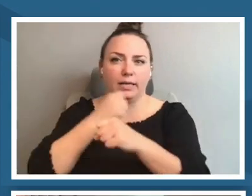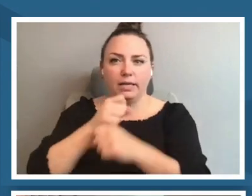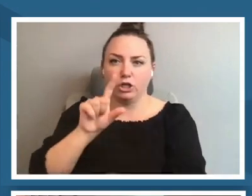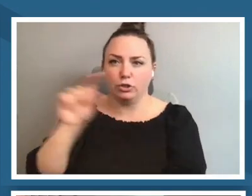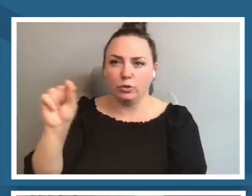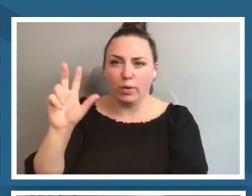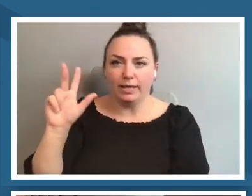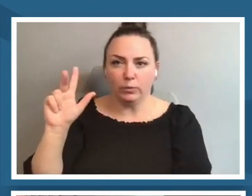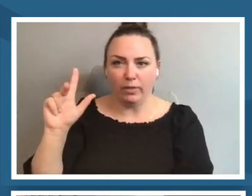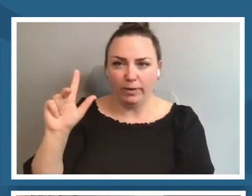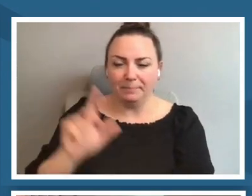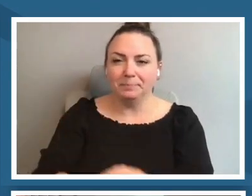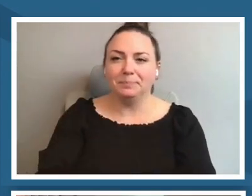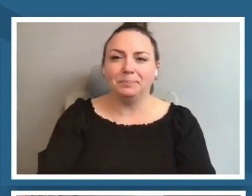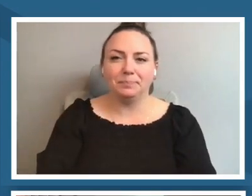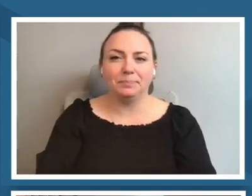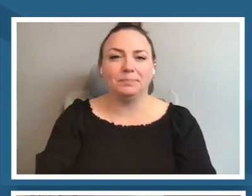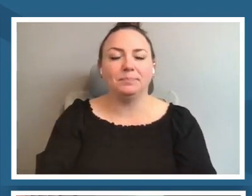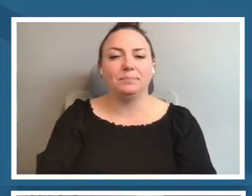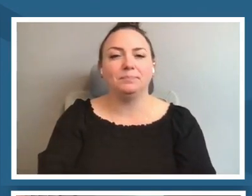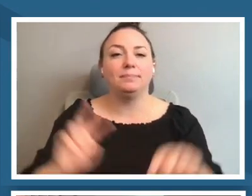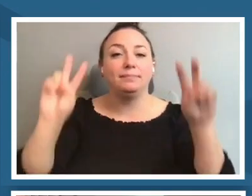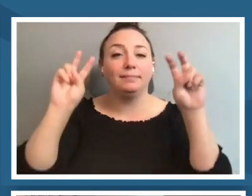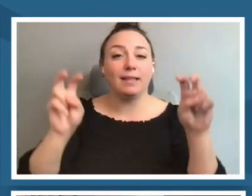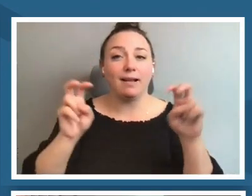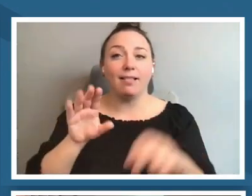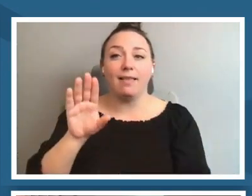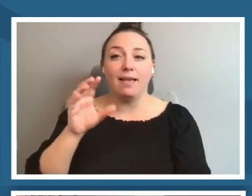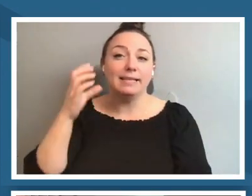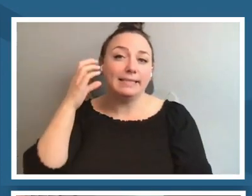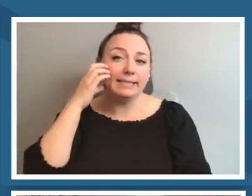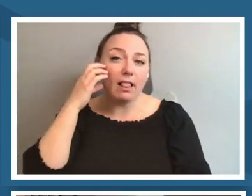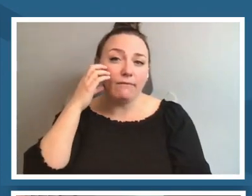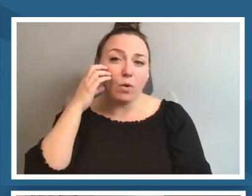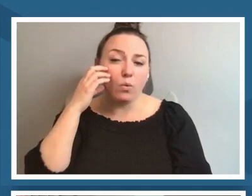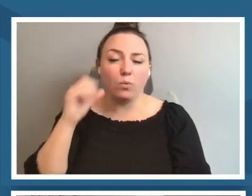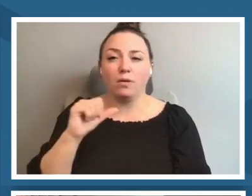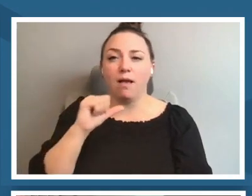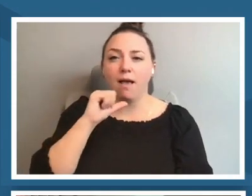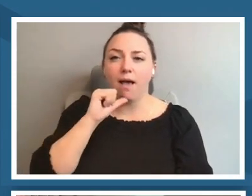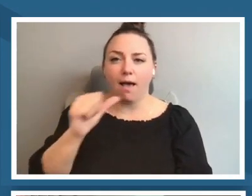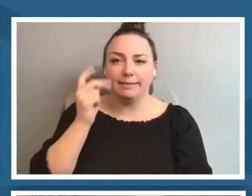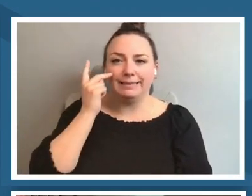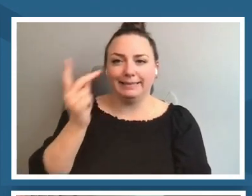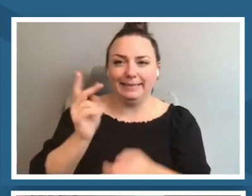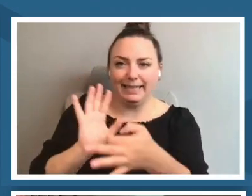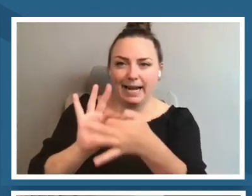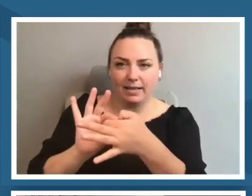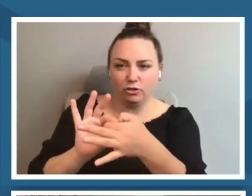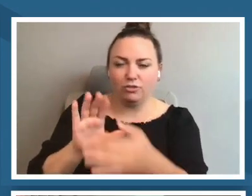and its title is cell phone unseen connections and here what we're really